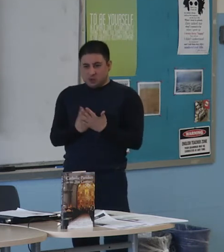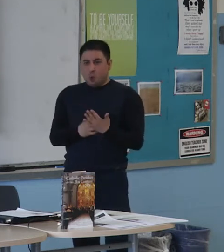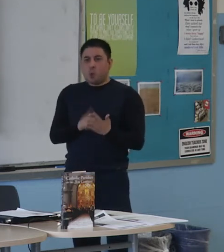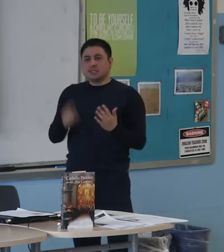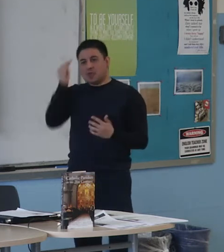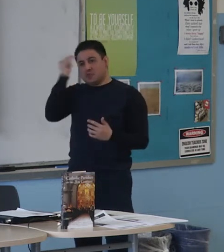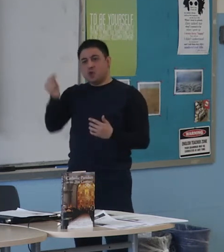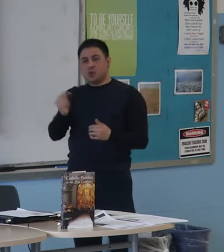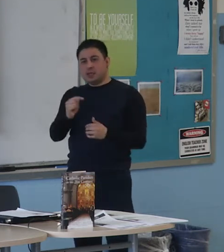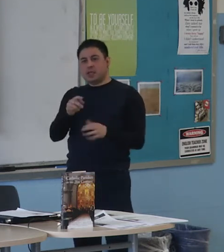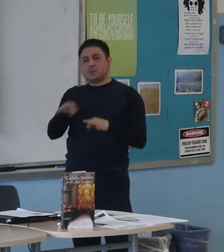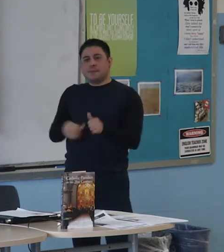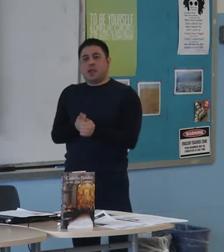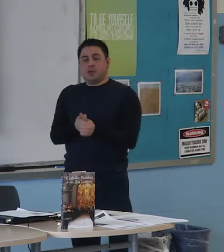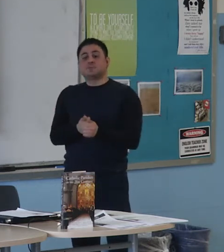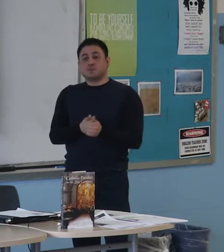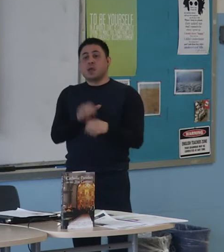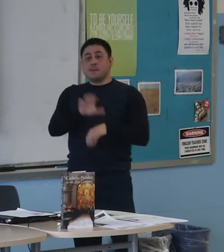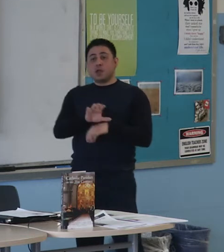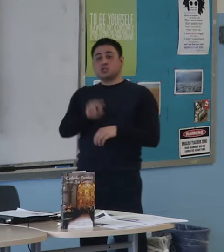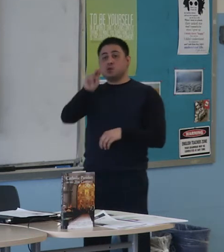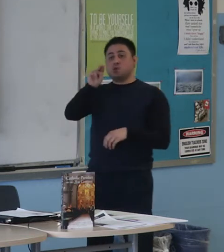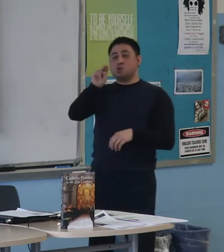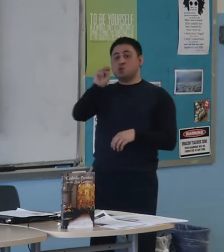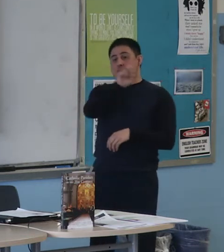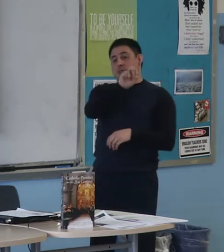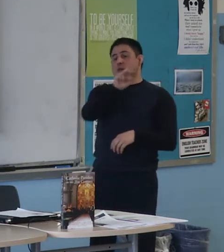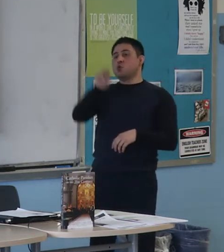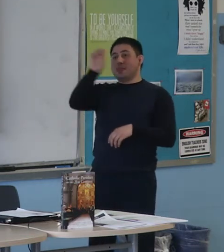explanation behind it?" Parishes in the Northeast are more likely than anywhere